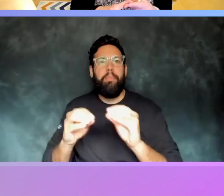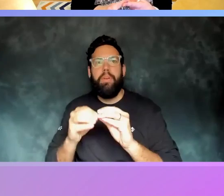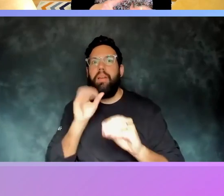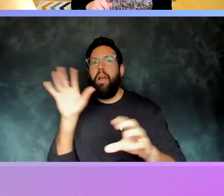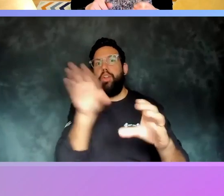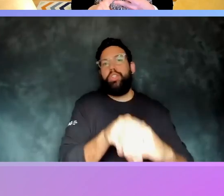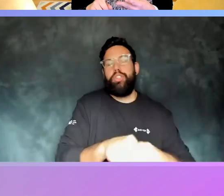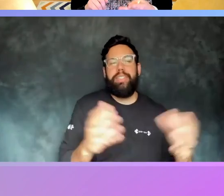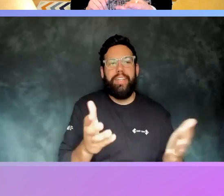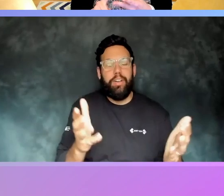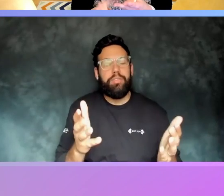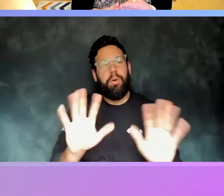that looks completely the opposite. It's not big and red